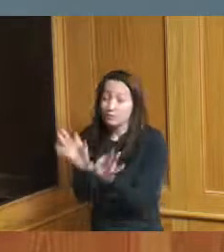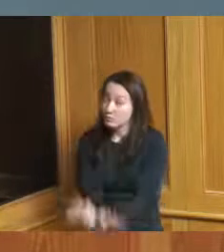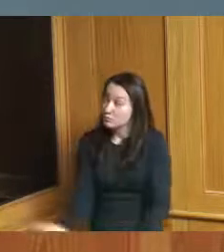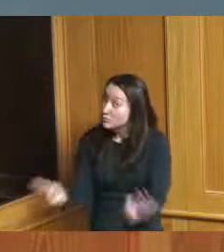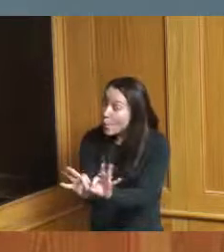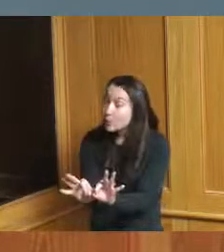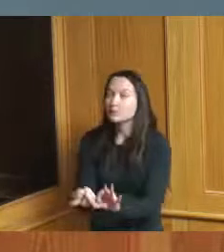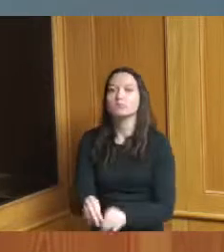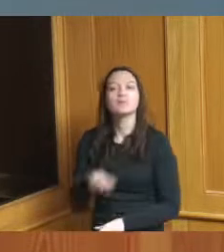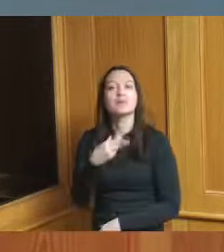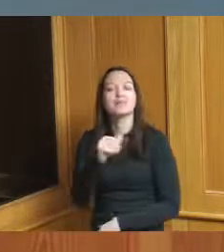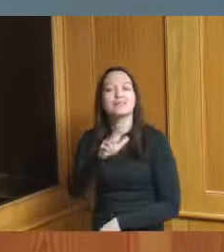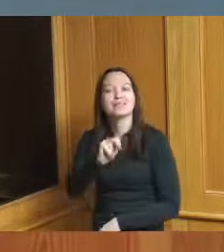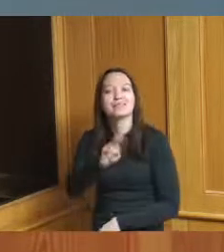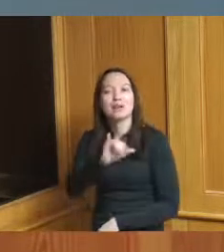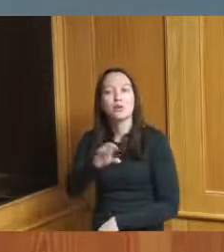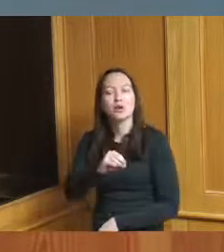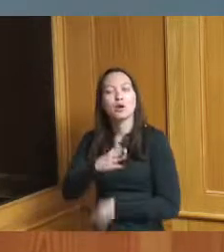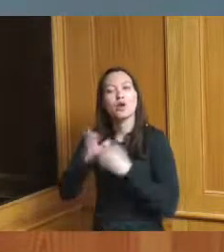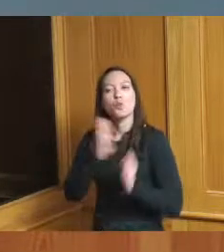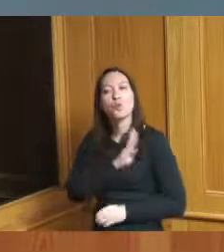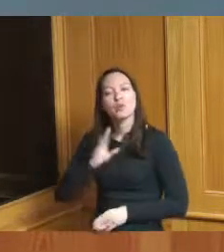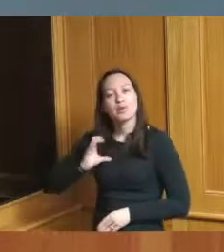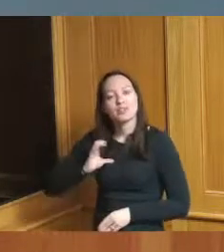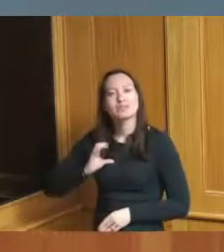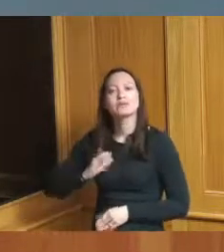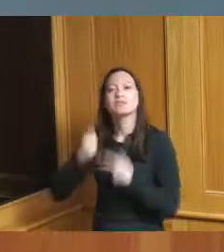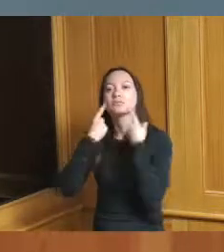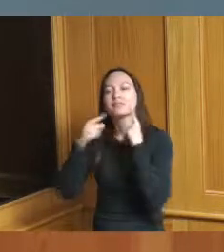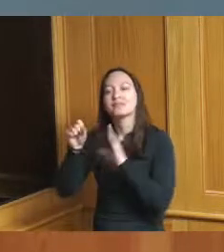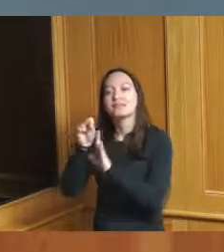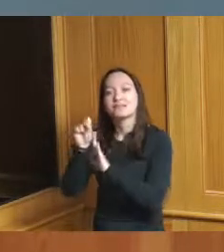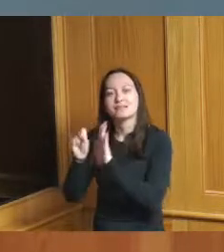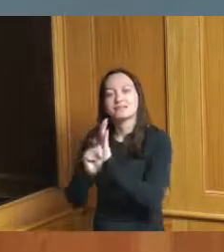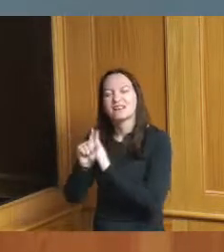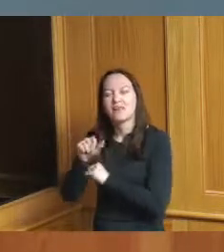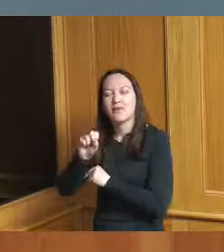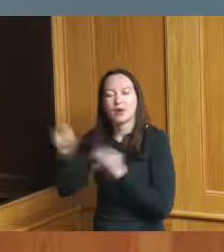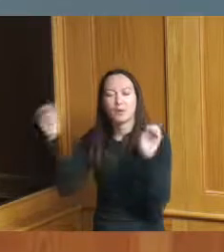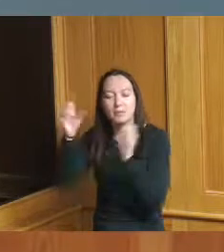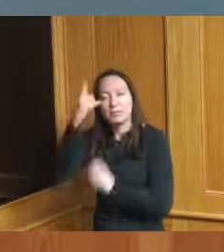so Hamilton County board of county Commissioners declaration of state of emergency due to Covid-19.